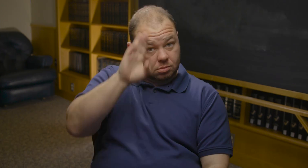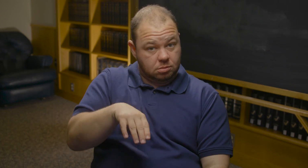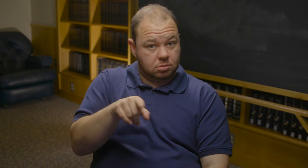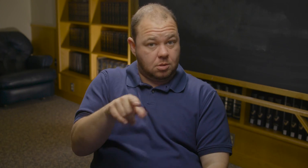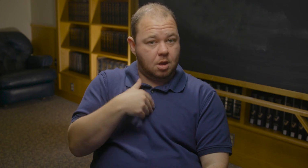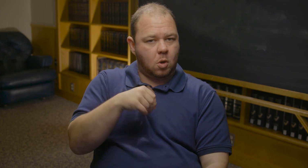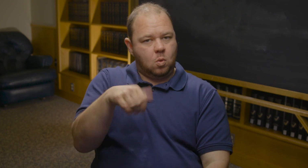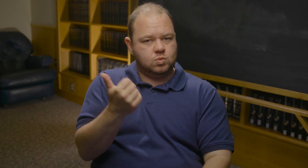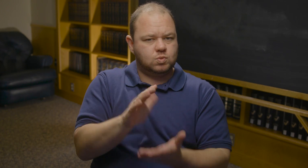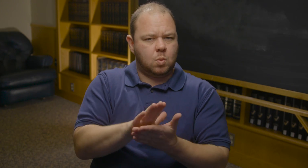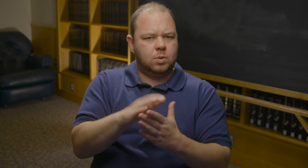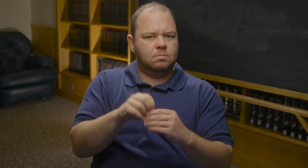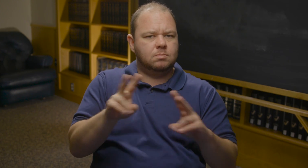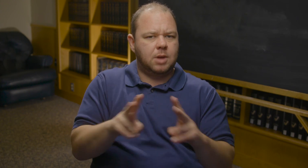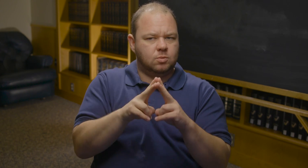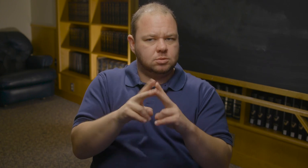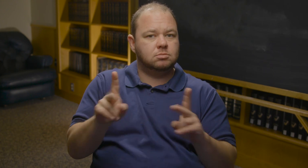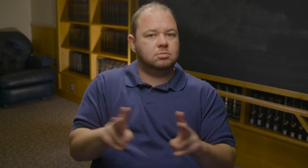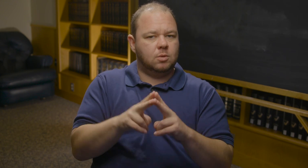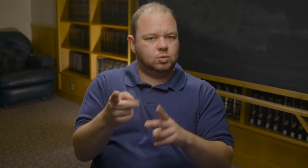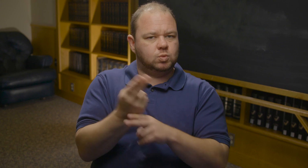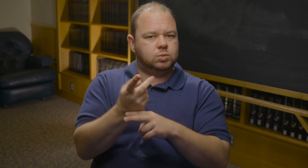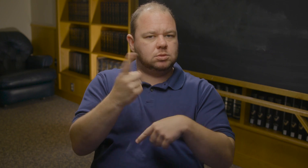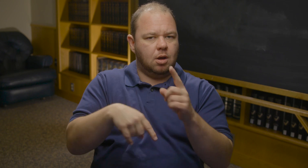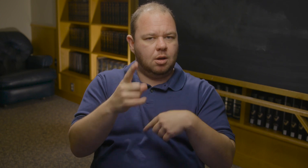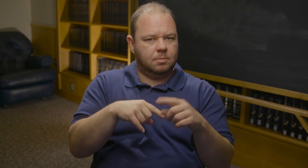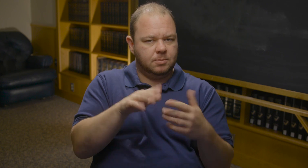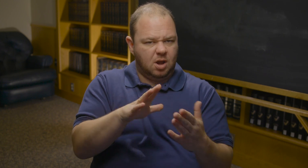He told Gallaudet of another school in Paris that used the signed approach.